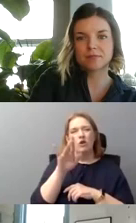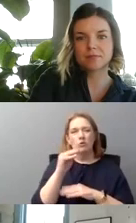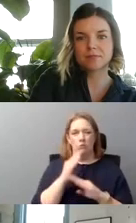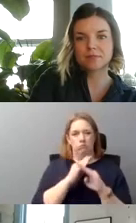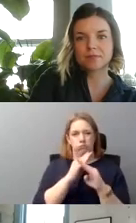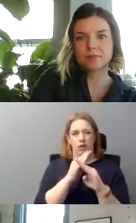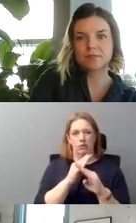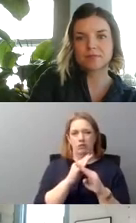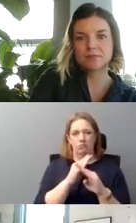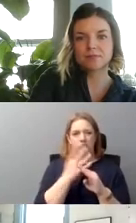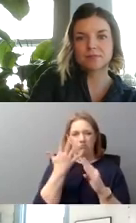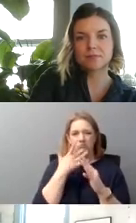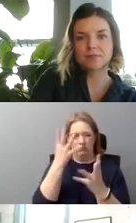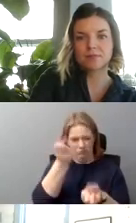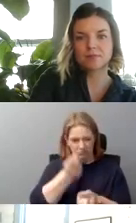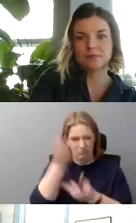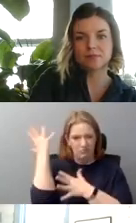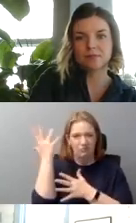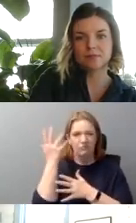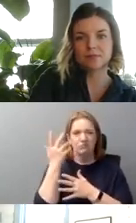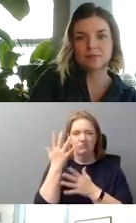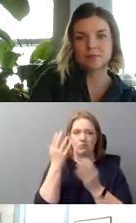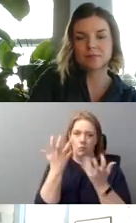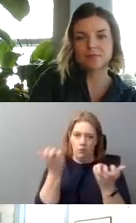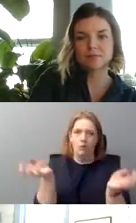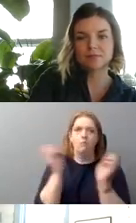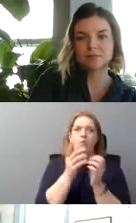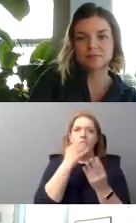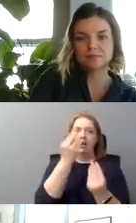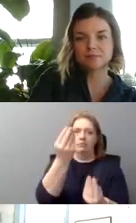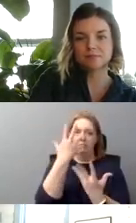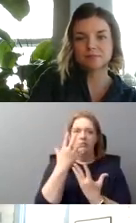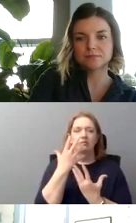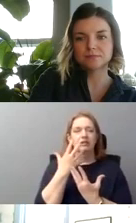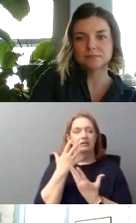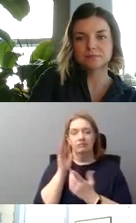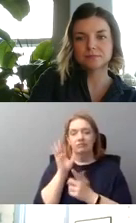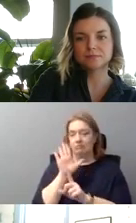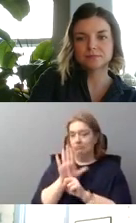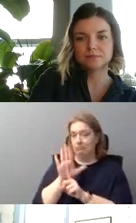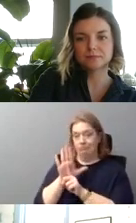maximize the amount of light that could come in, but he's just he had some interesting quirks and,